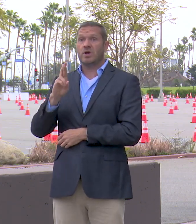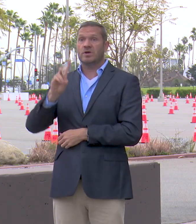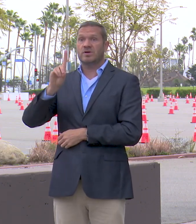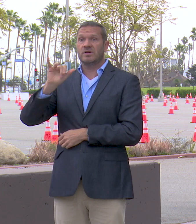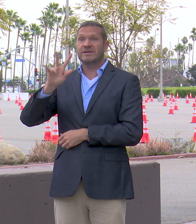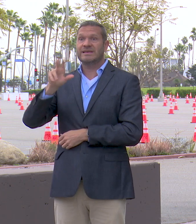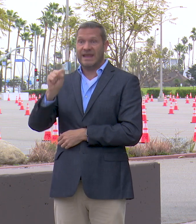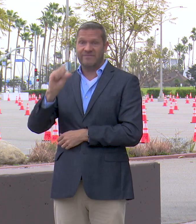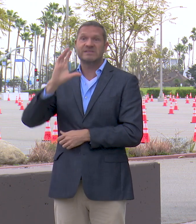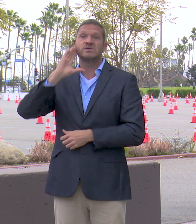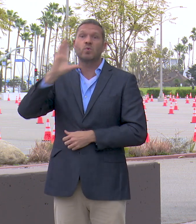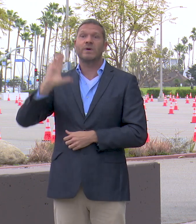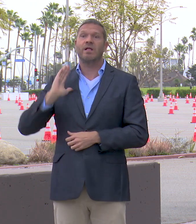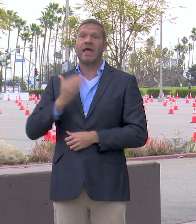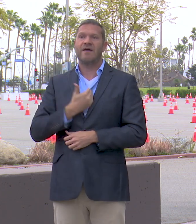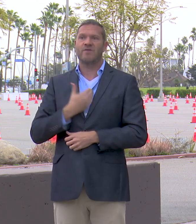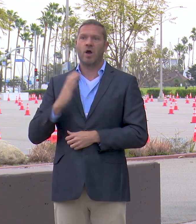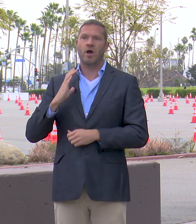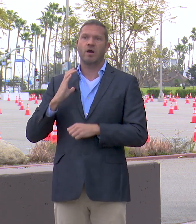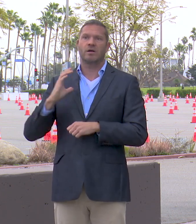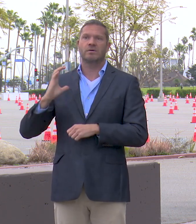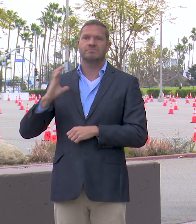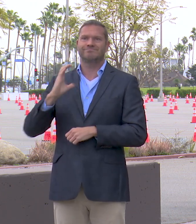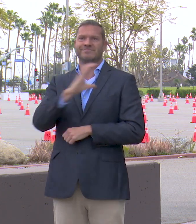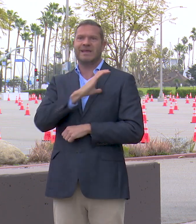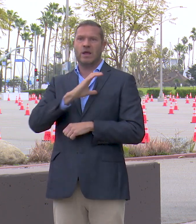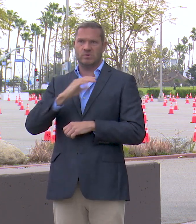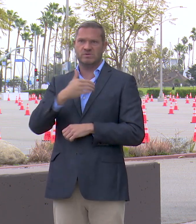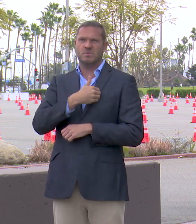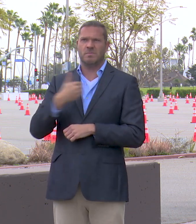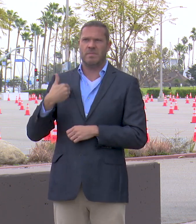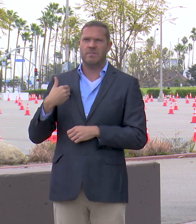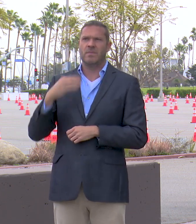Cindy Allen just come up and say hello and say just a brief, some brief remarks about